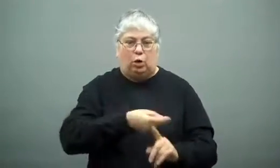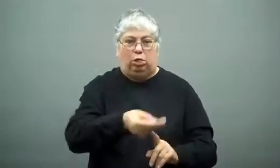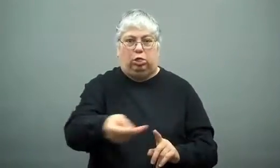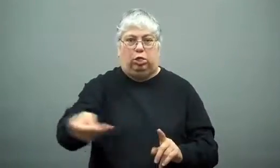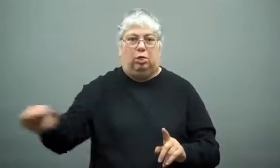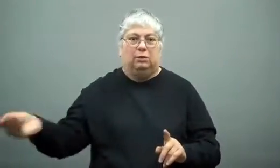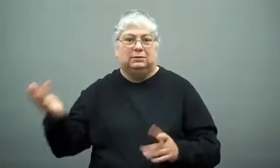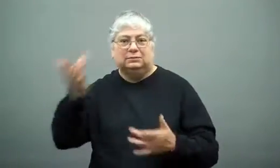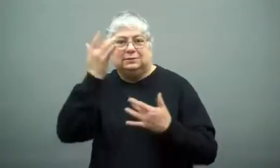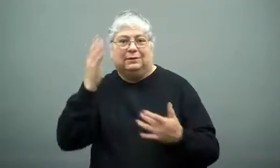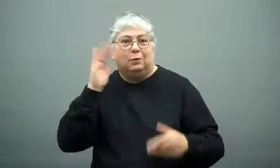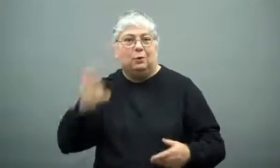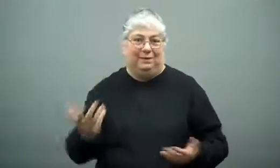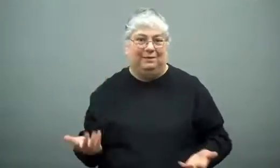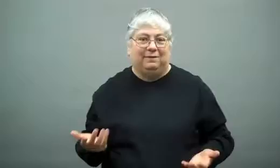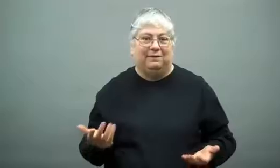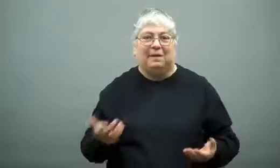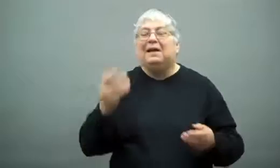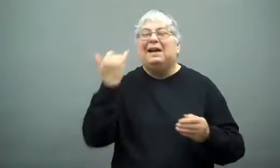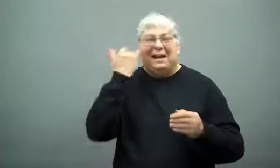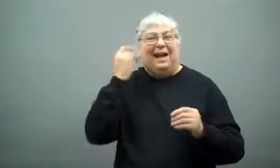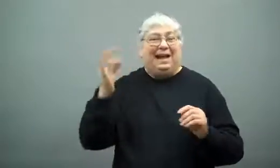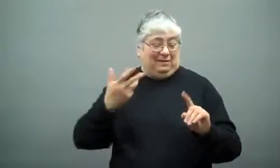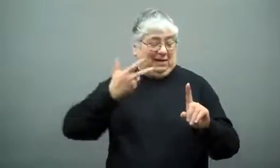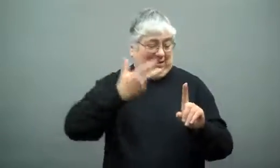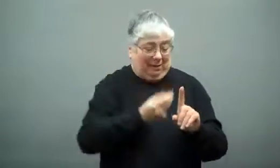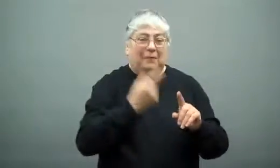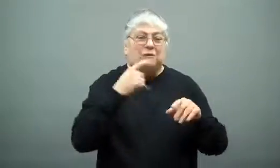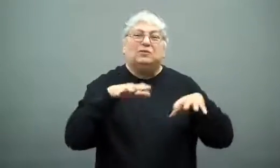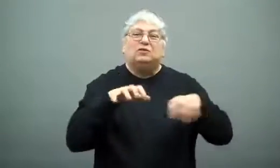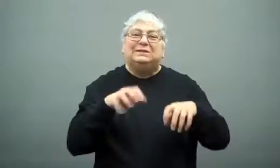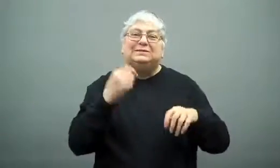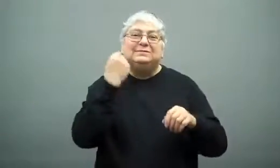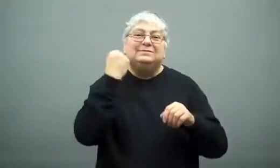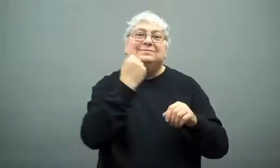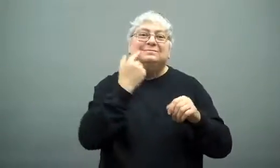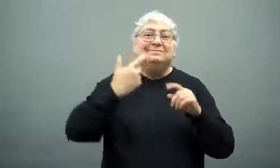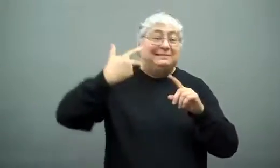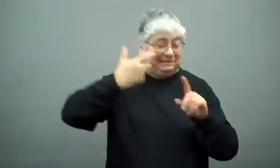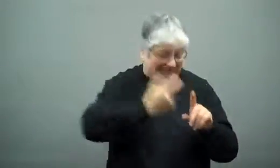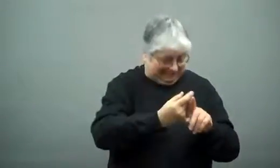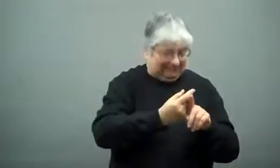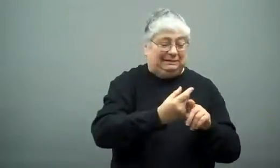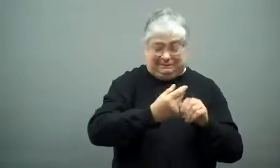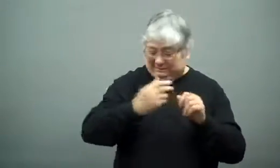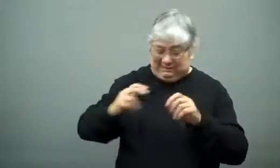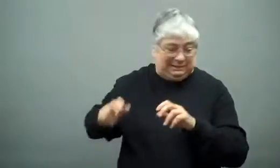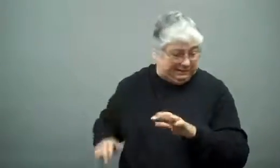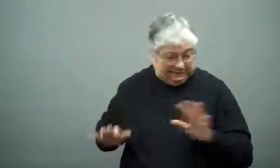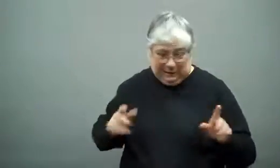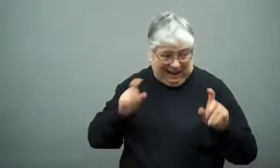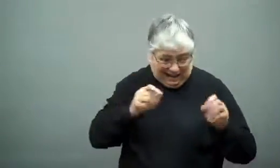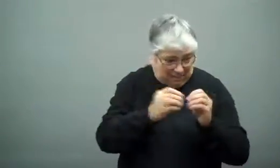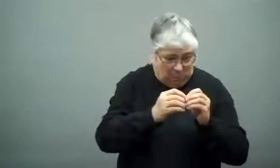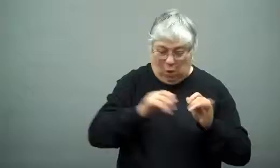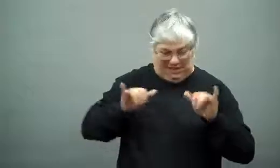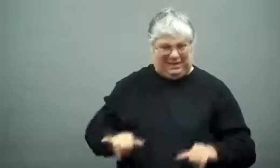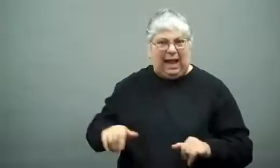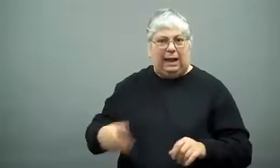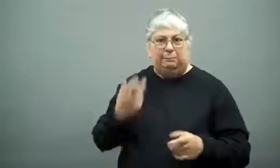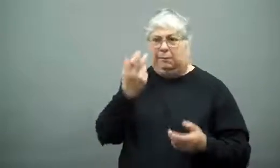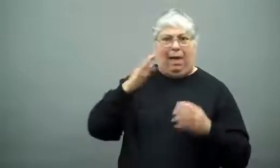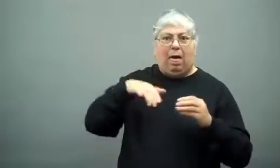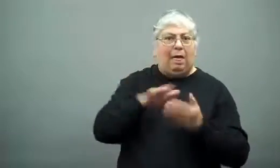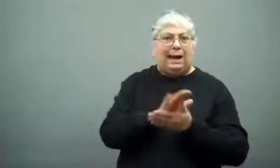That made it likely that infections were passed along to other patients.